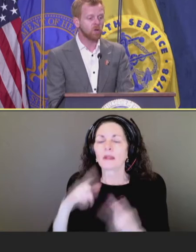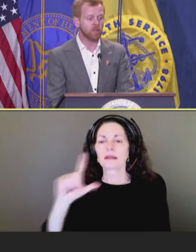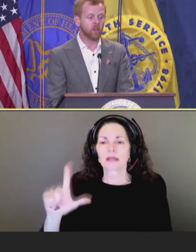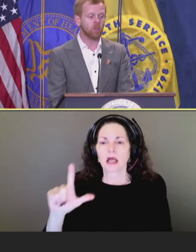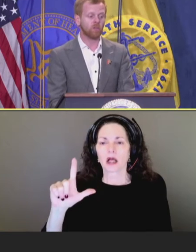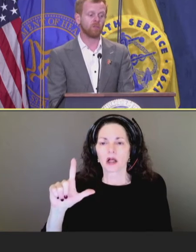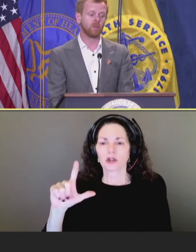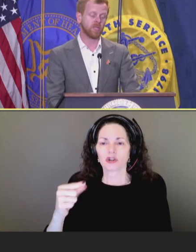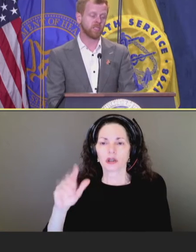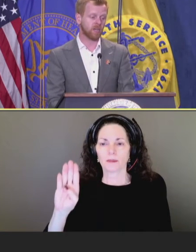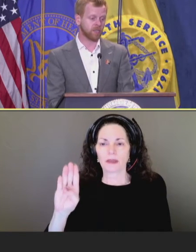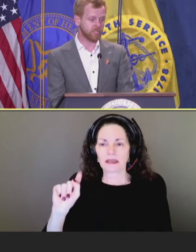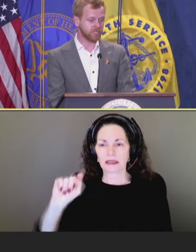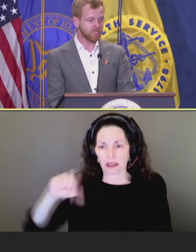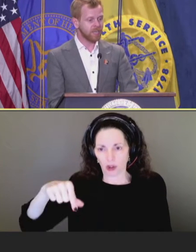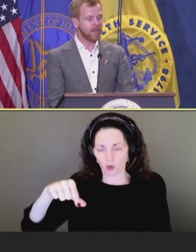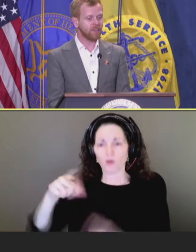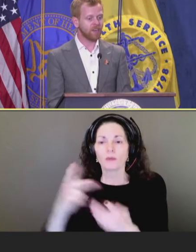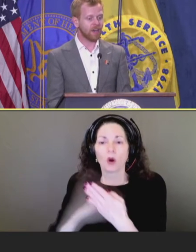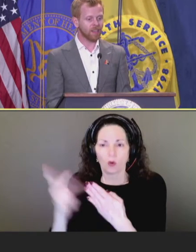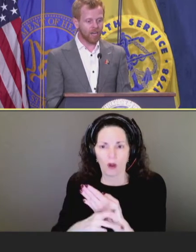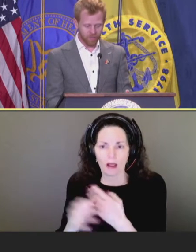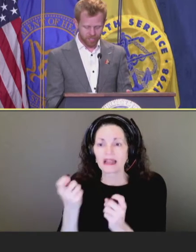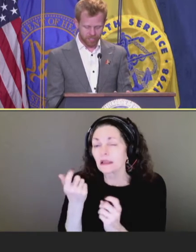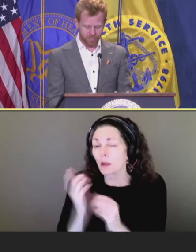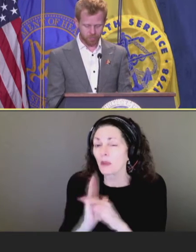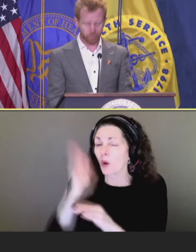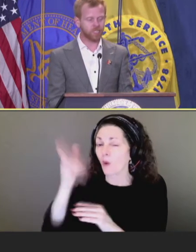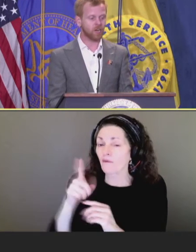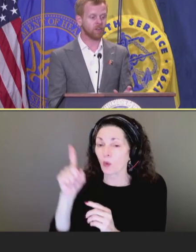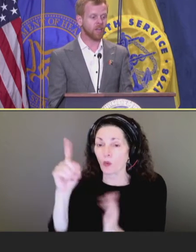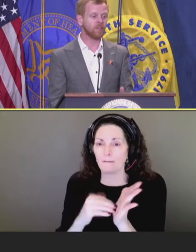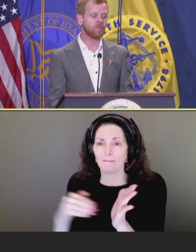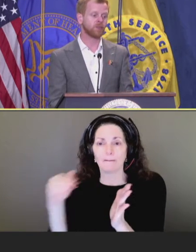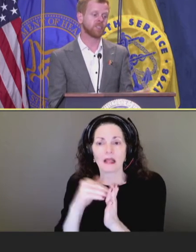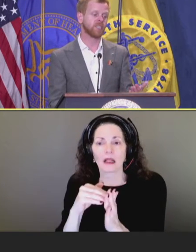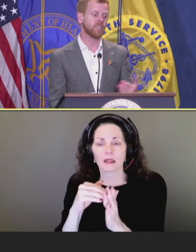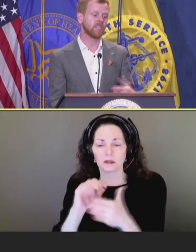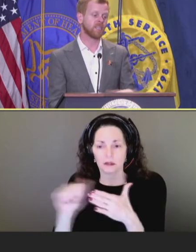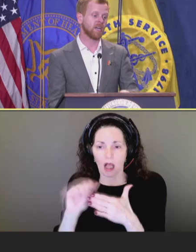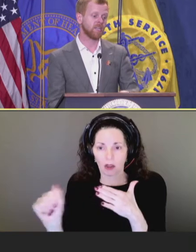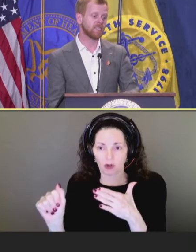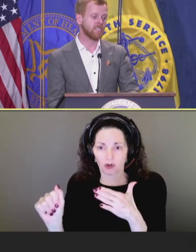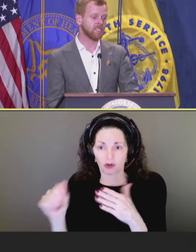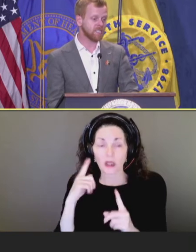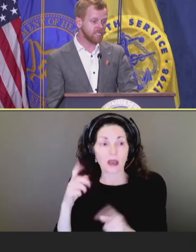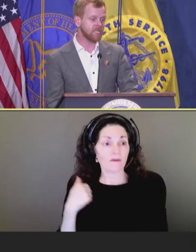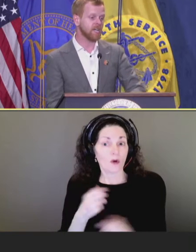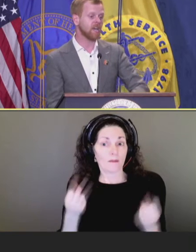with little over a million dollars. And then a lot of us, really a lot of folks in D.C. and